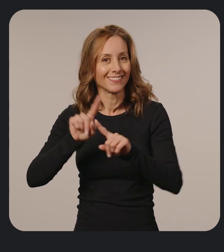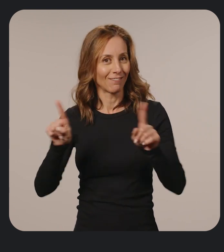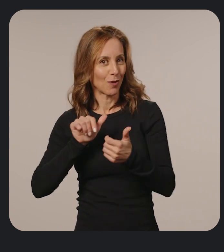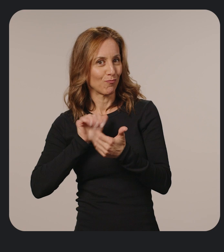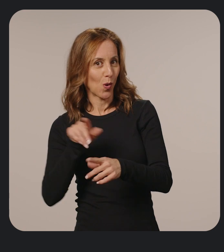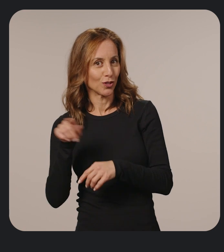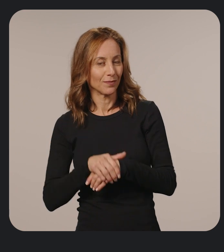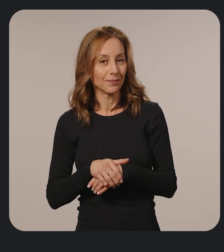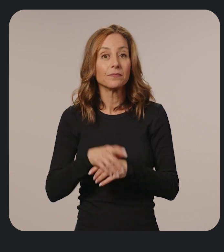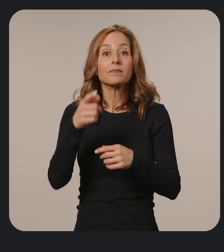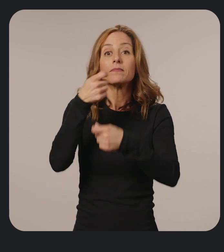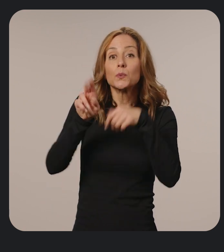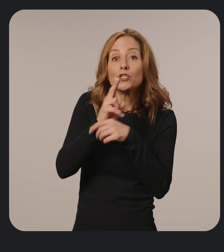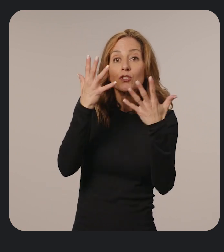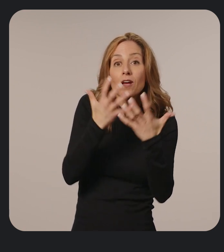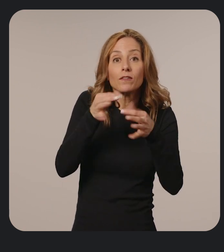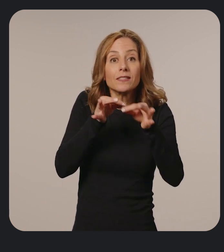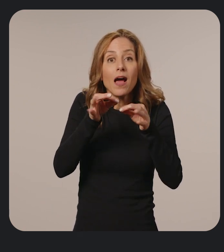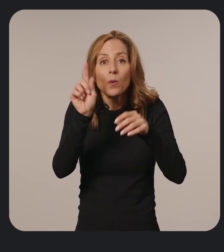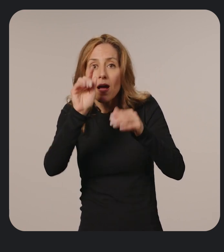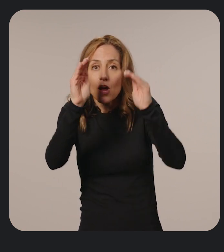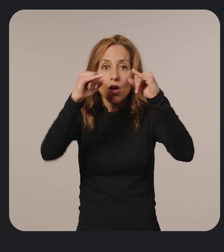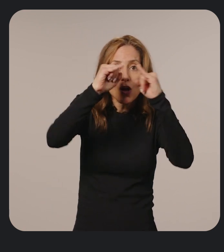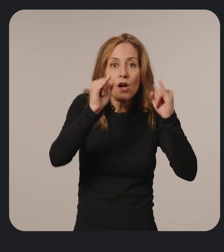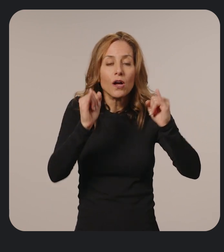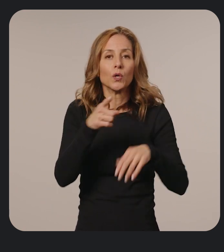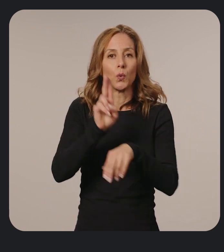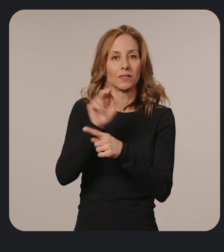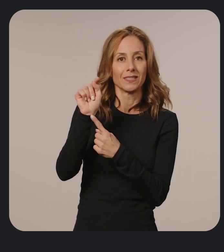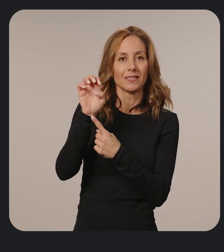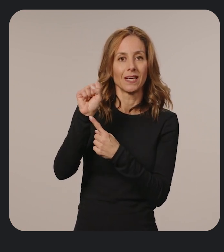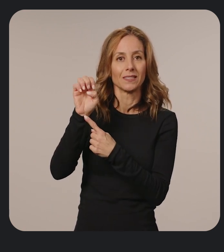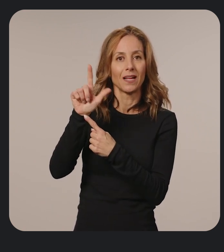Impeller uses a different approach. Rather than using a shader to define where the edges are,